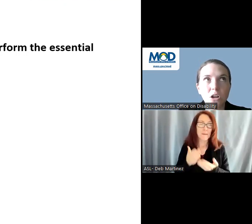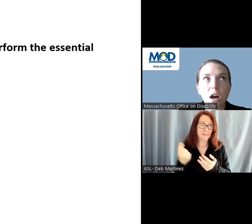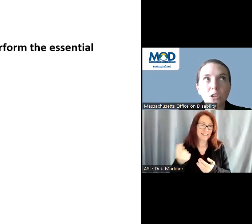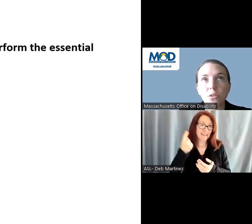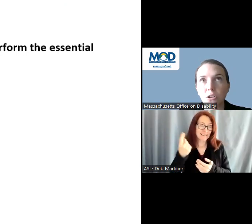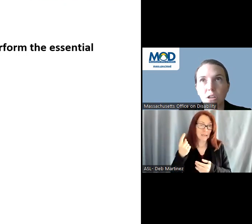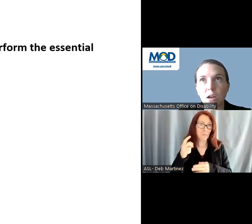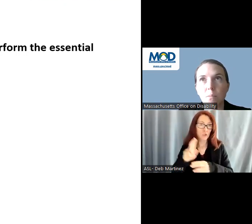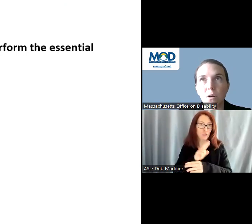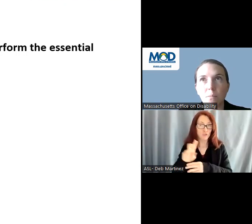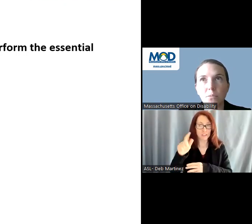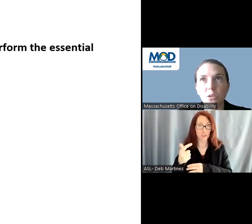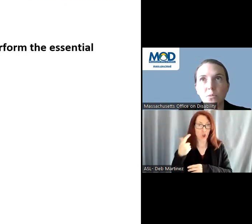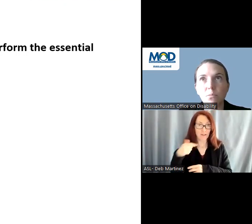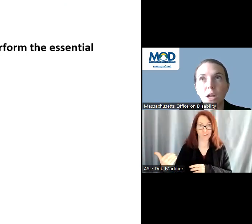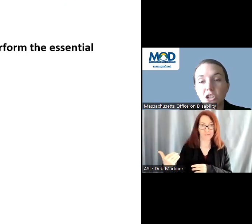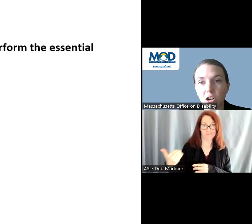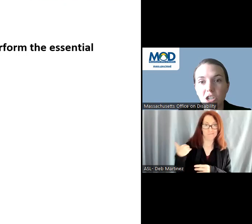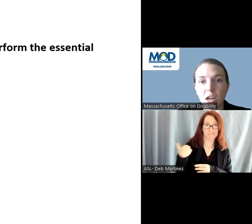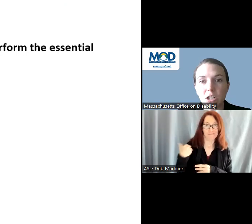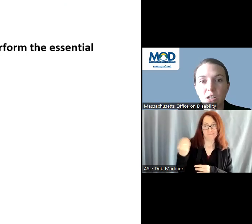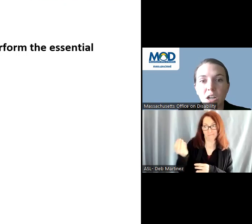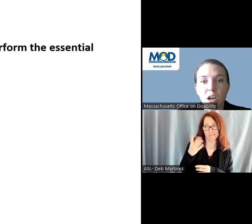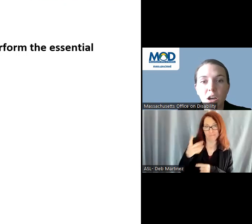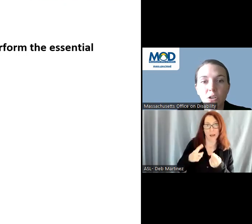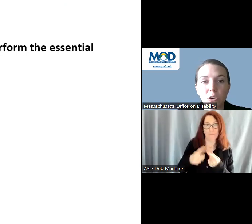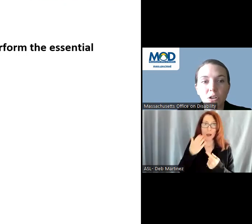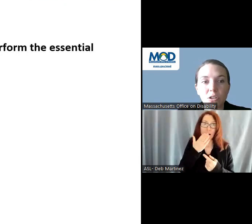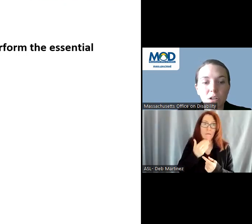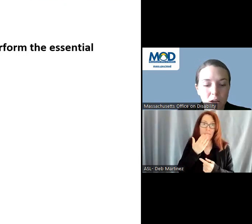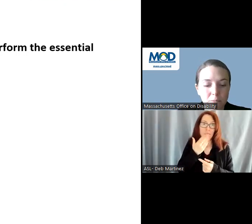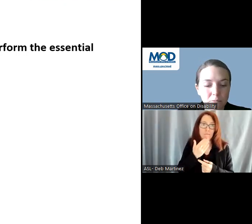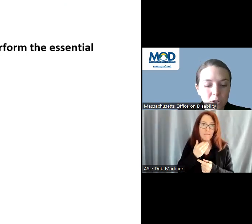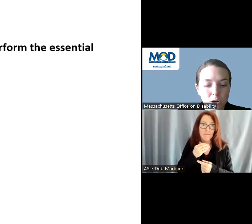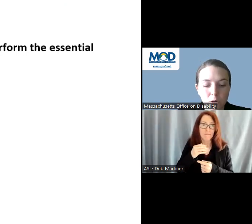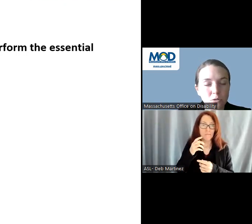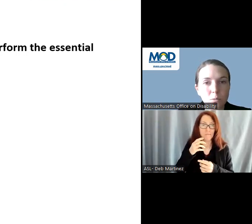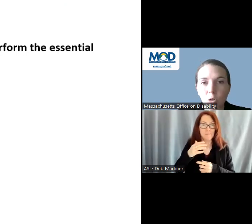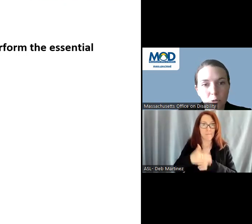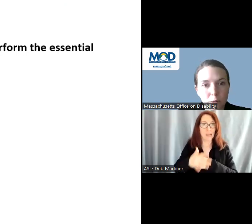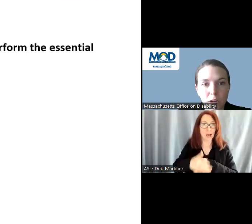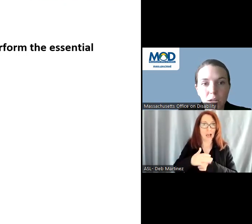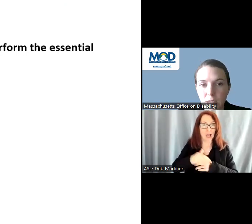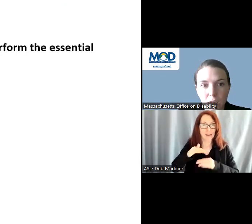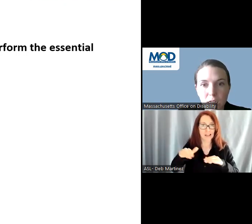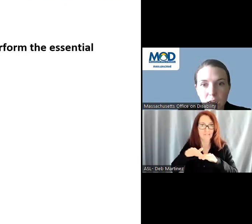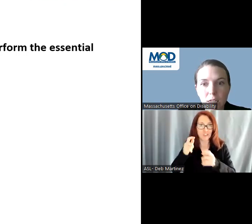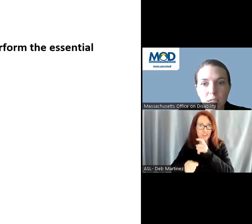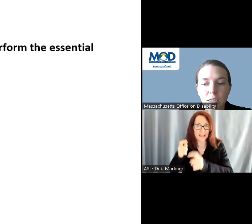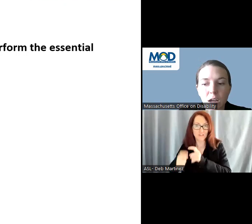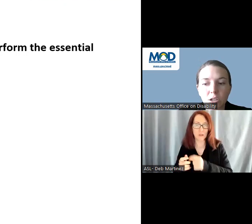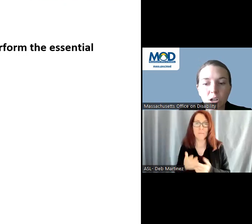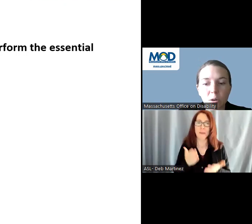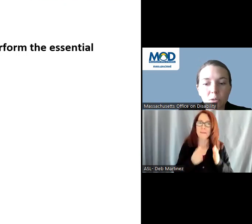to alert them to blood sugar changes could you know do more frequent insulin tests so that